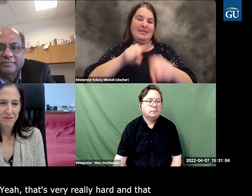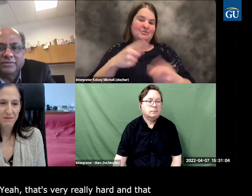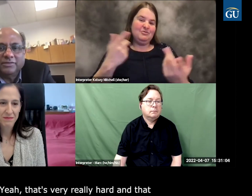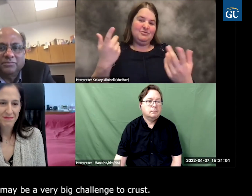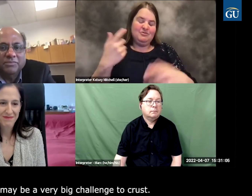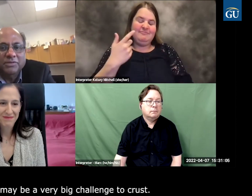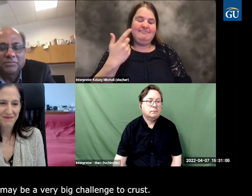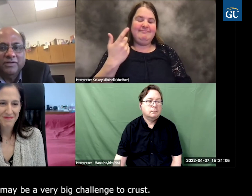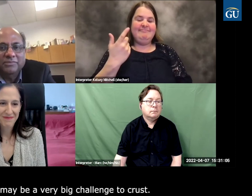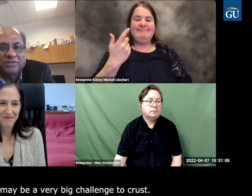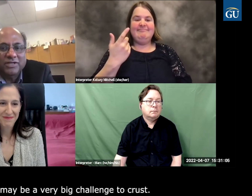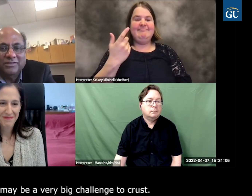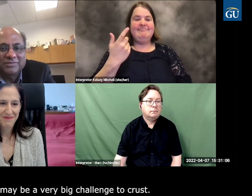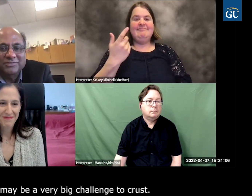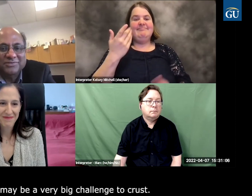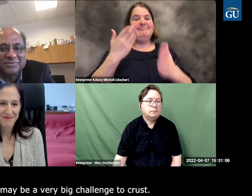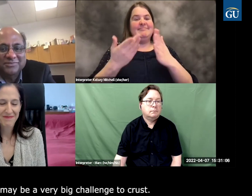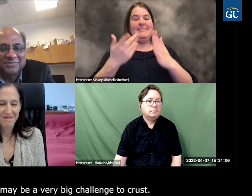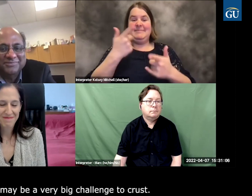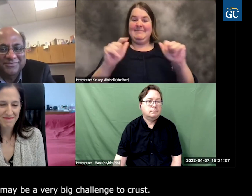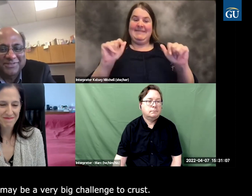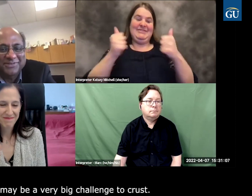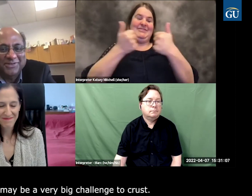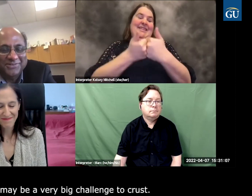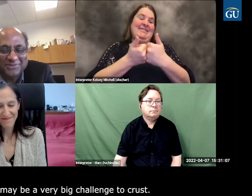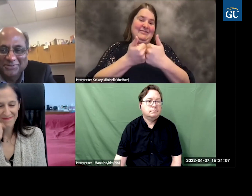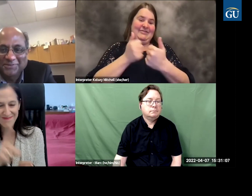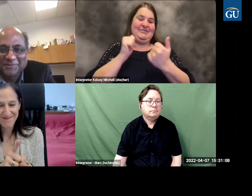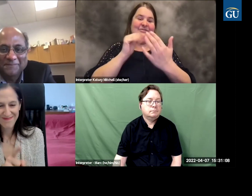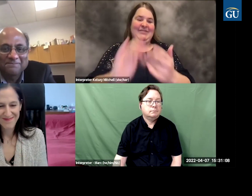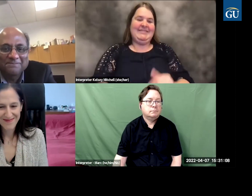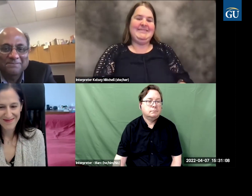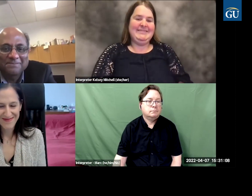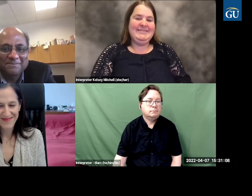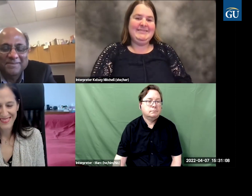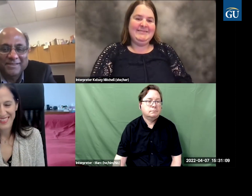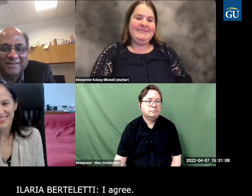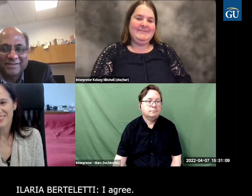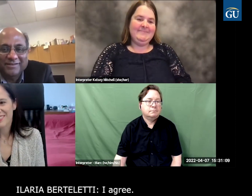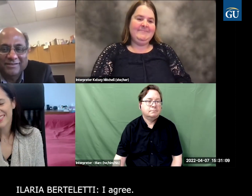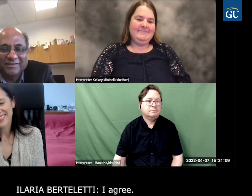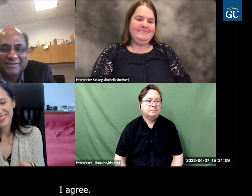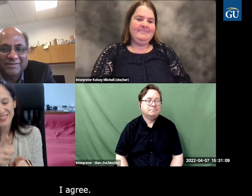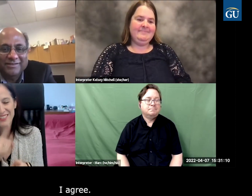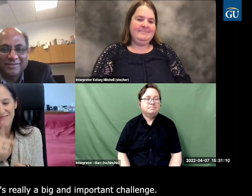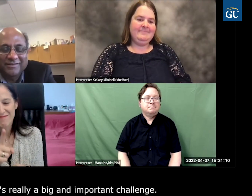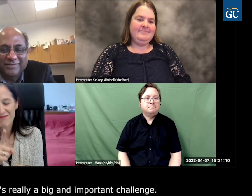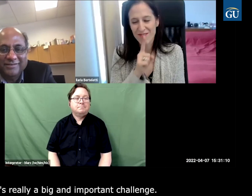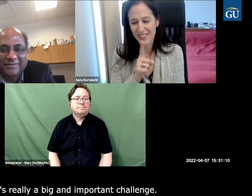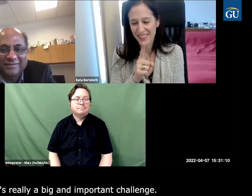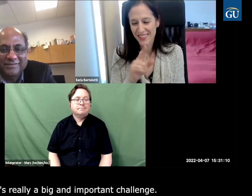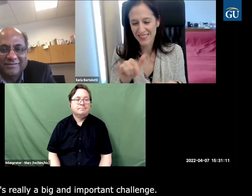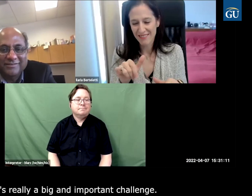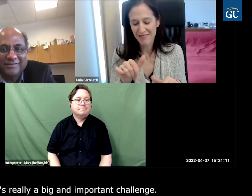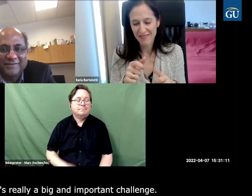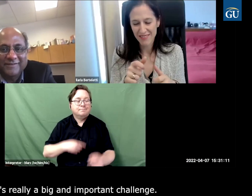that may be a very big challenge to cross too